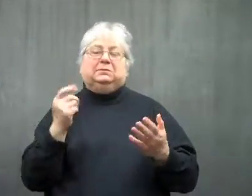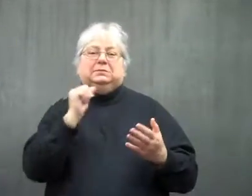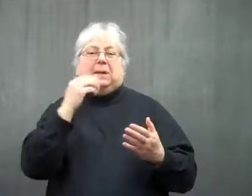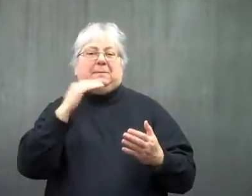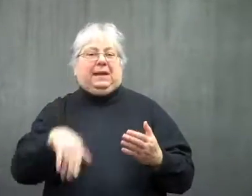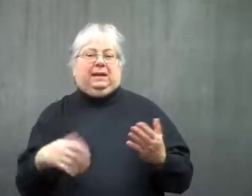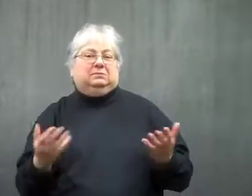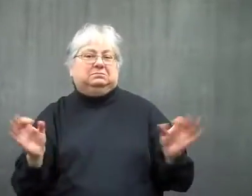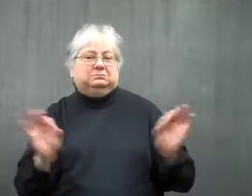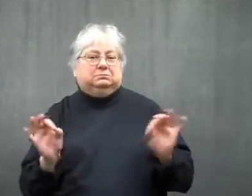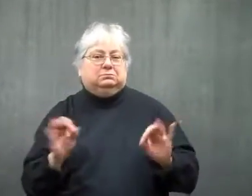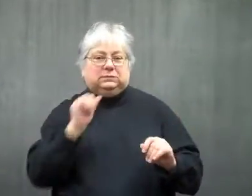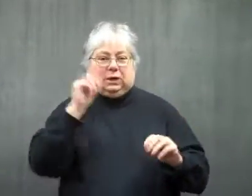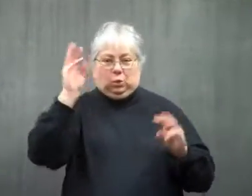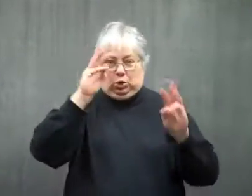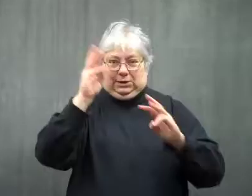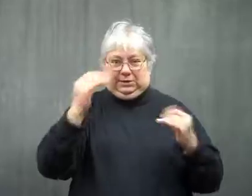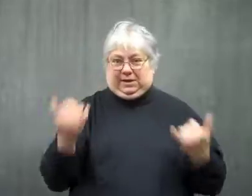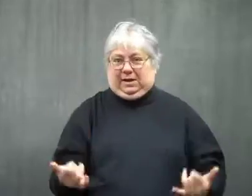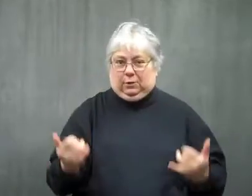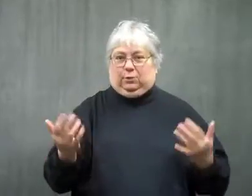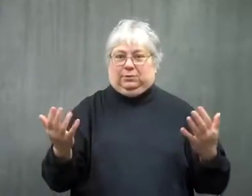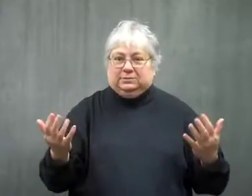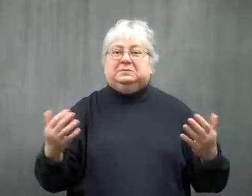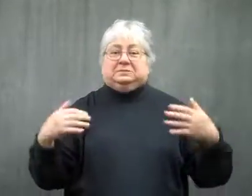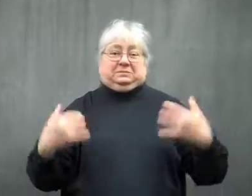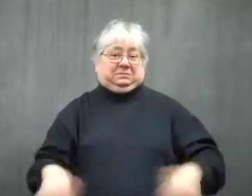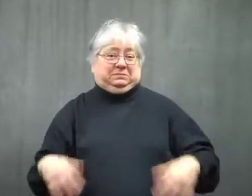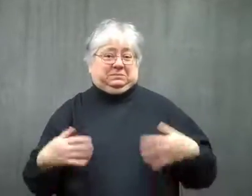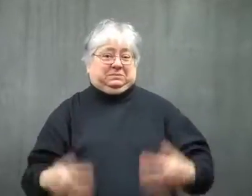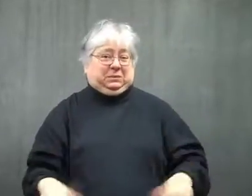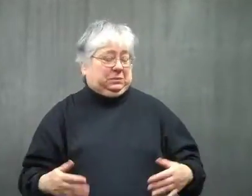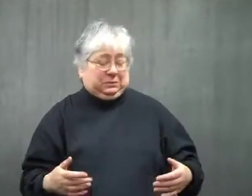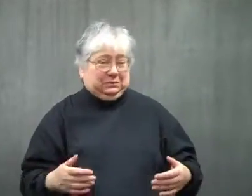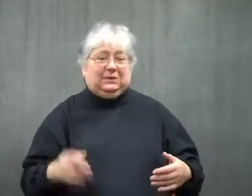It's not bad, nothing to worry about right now. That's something!